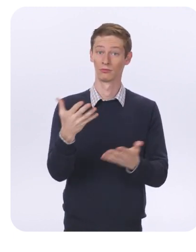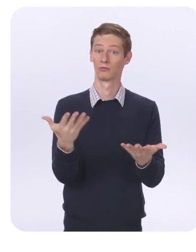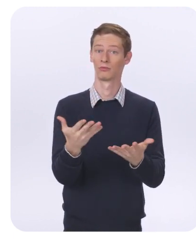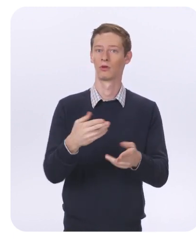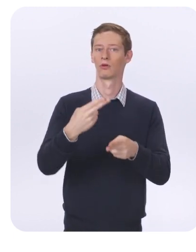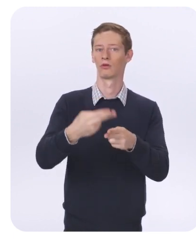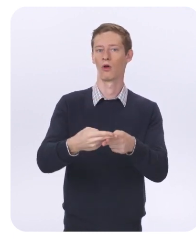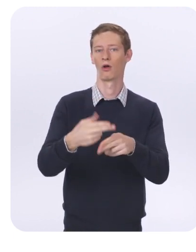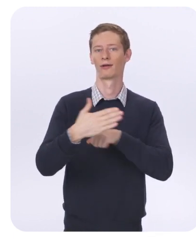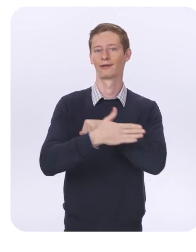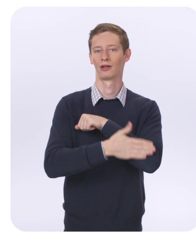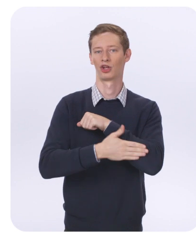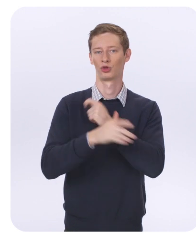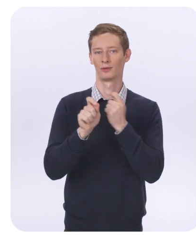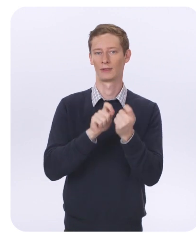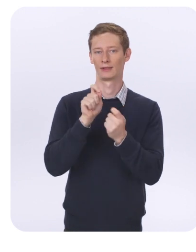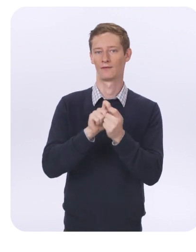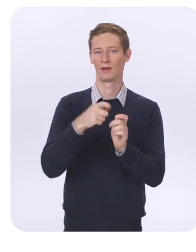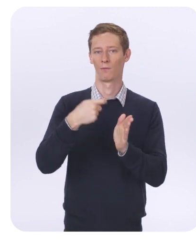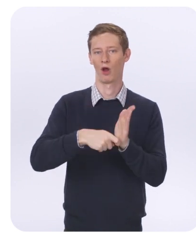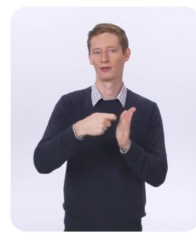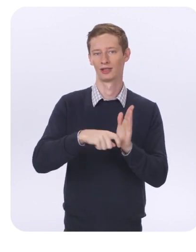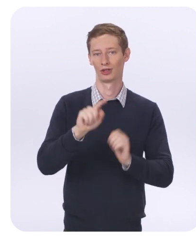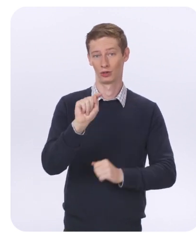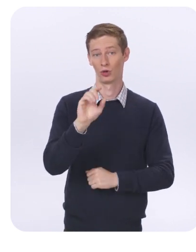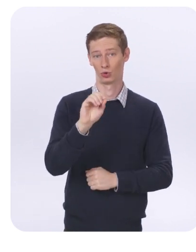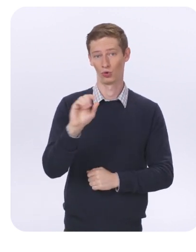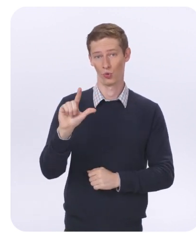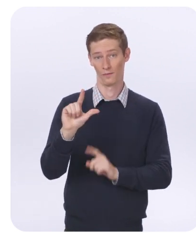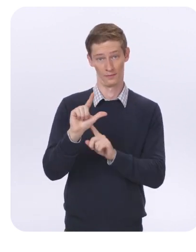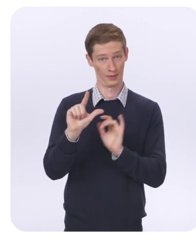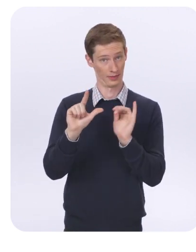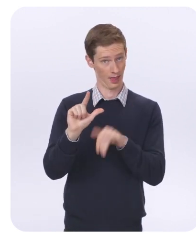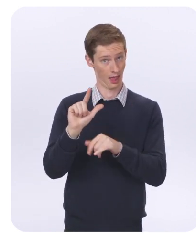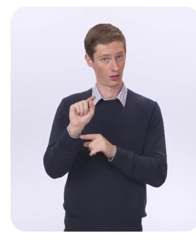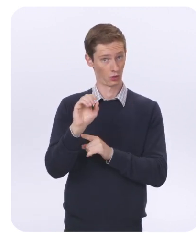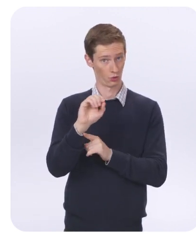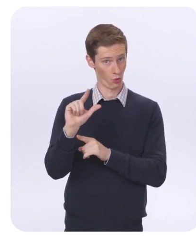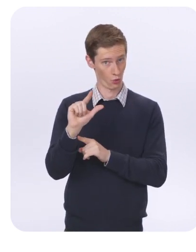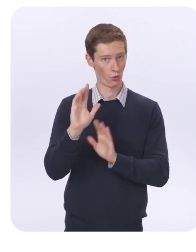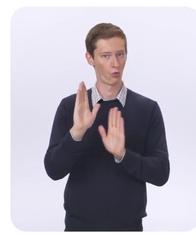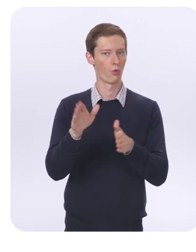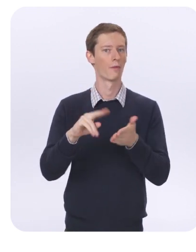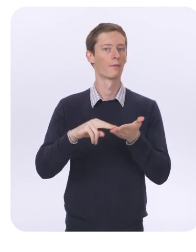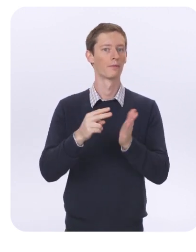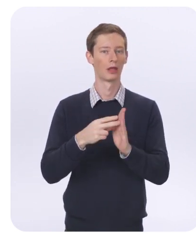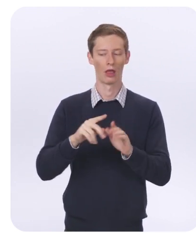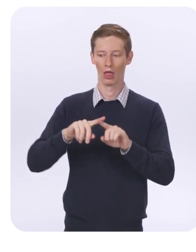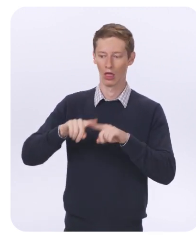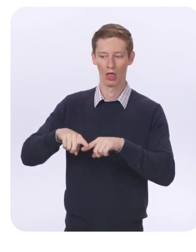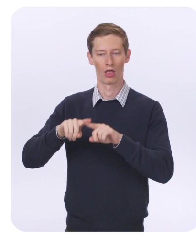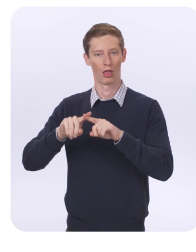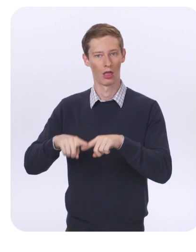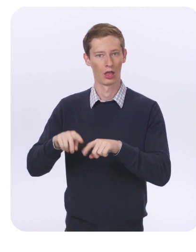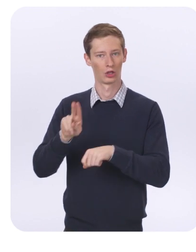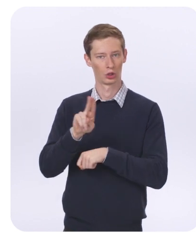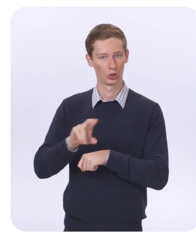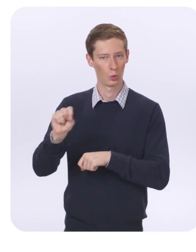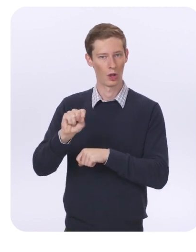the current default conversion of your US-based price, or choosing a specific price tier for each country in applicable territories